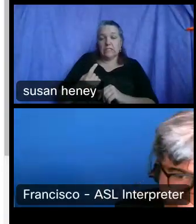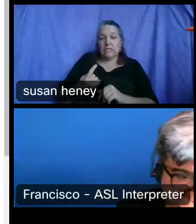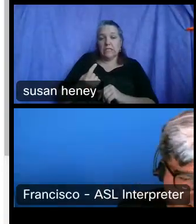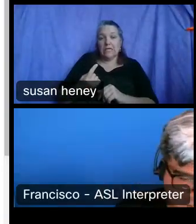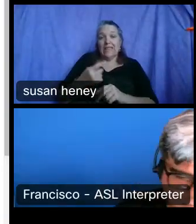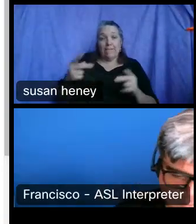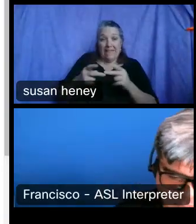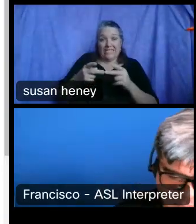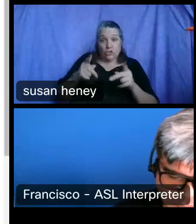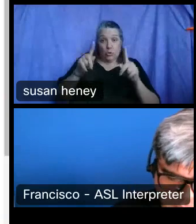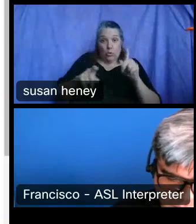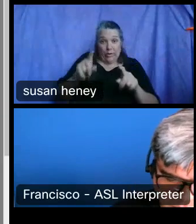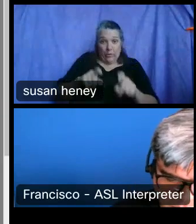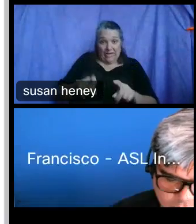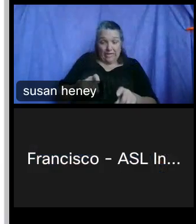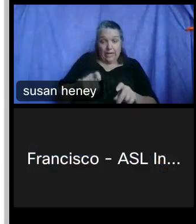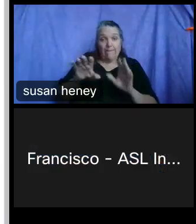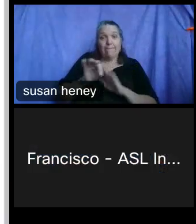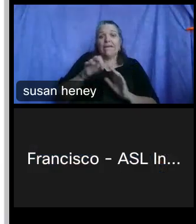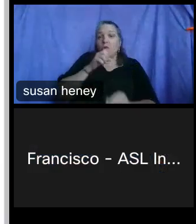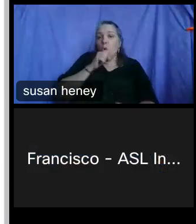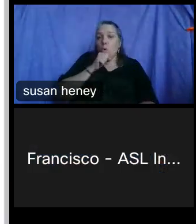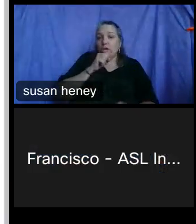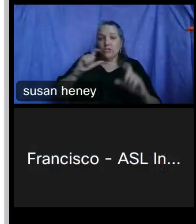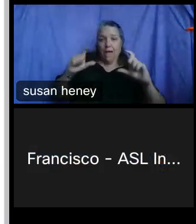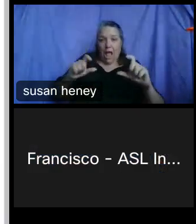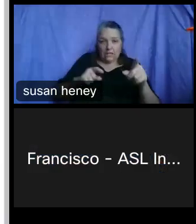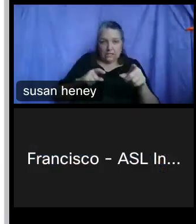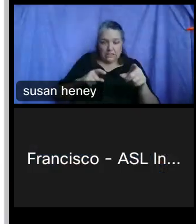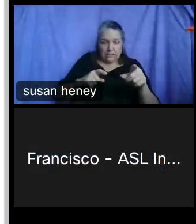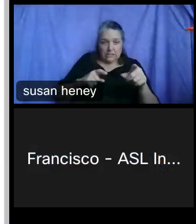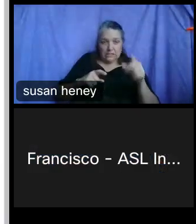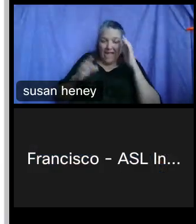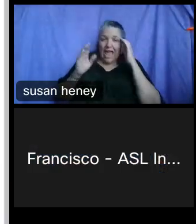just select this little orange box here. The screen will refresh, and it will have all of